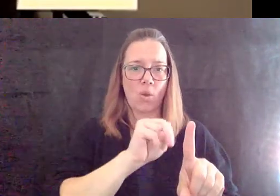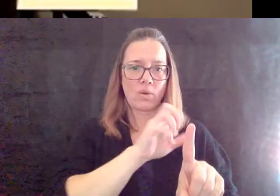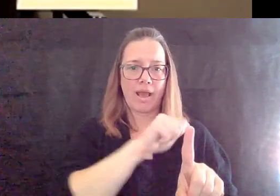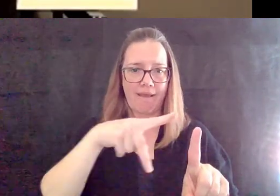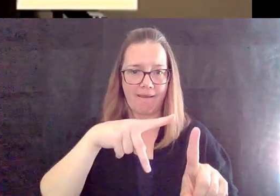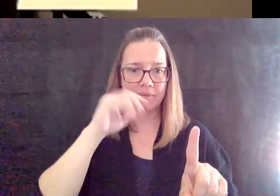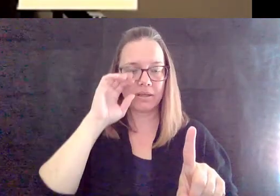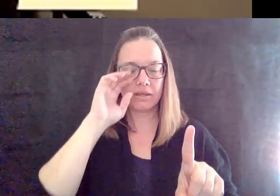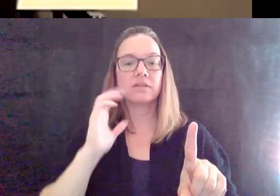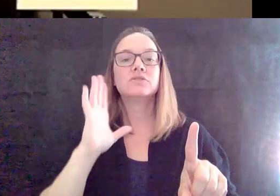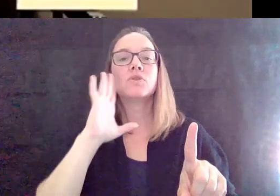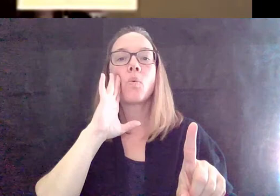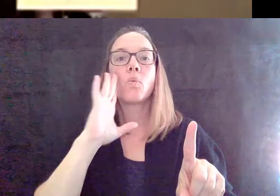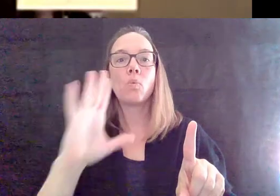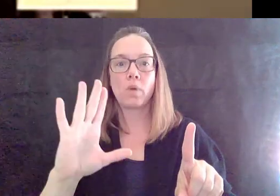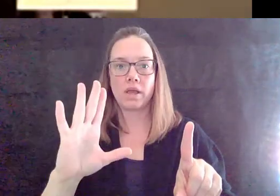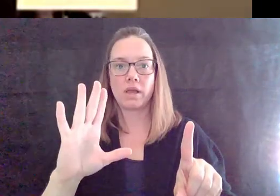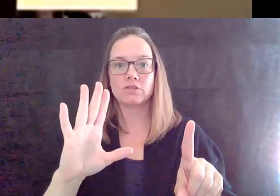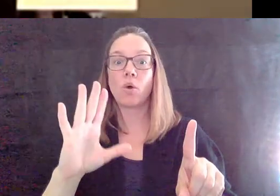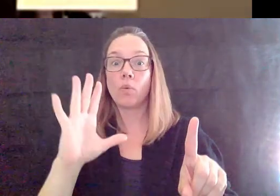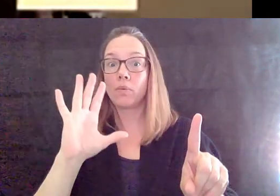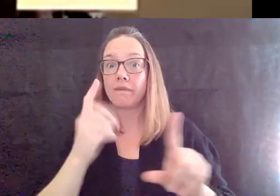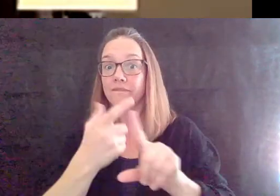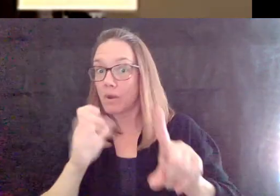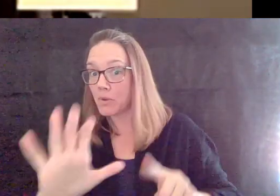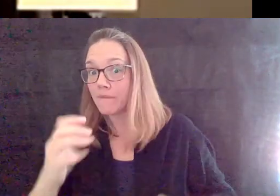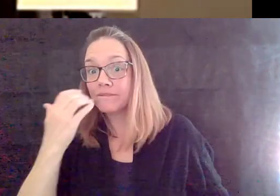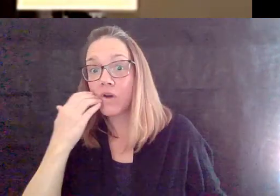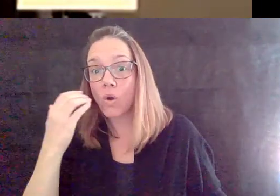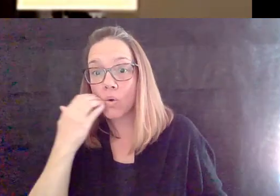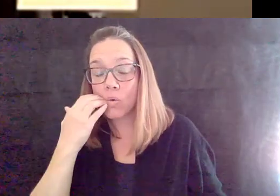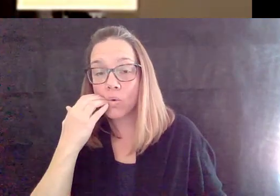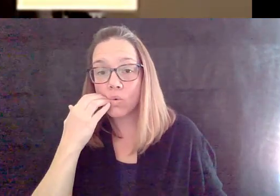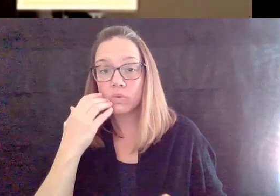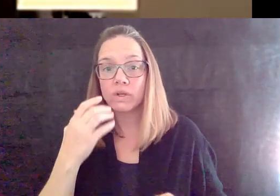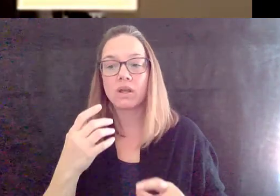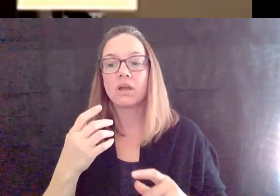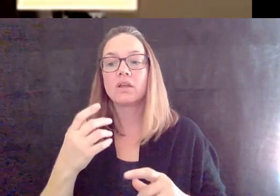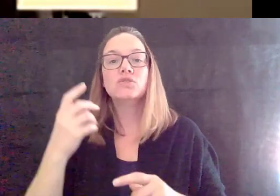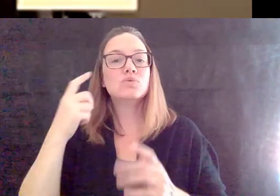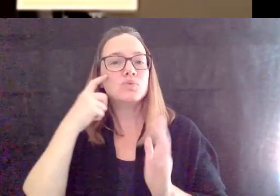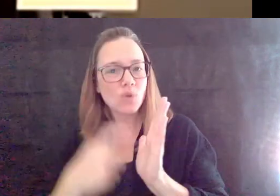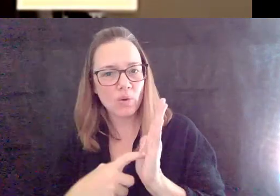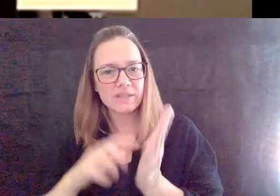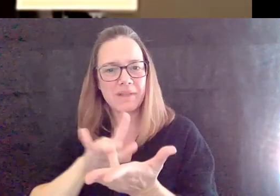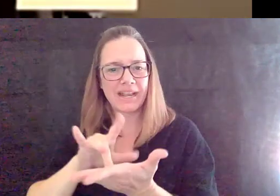And you'll be able to watch the Health Mart app right from your phone if you see that you're running low on medications.